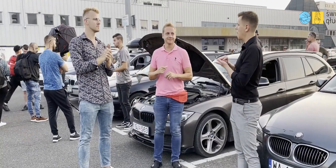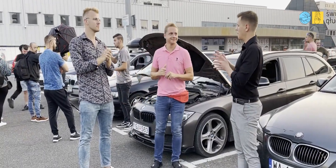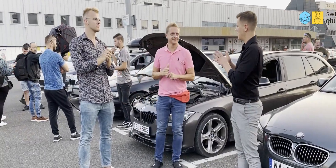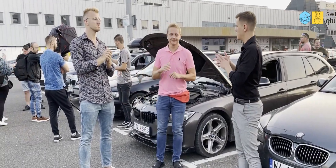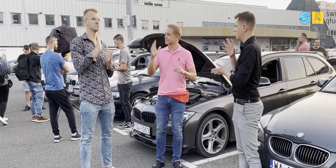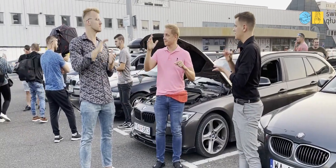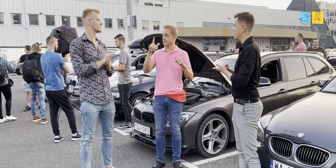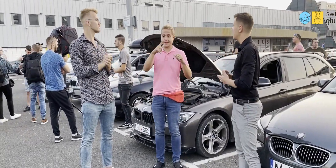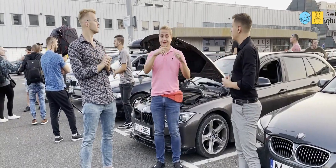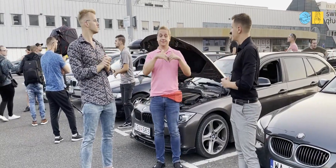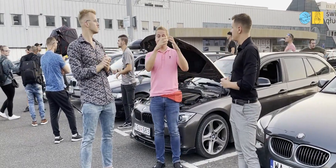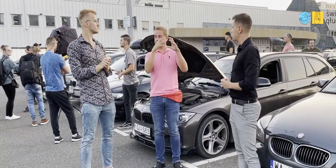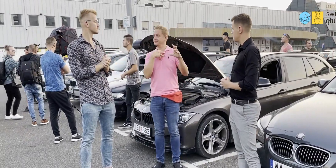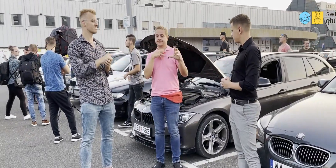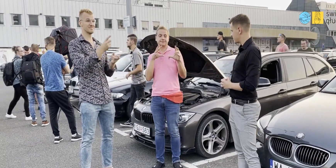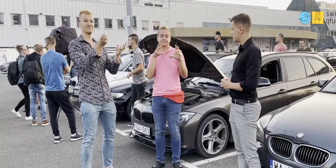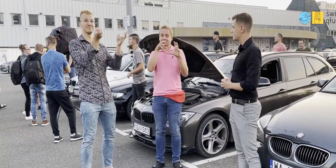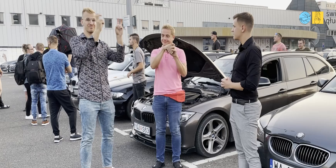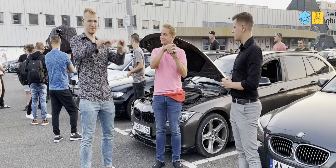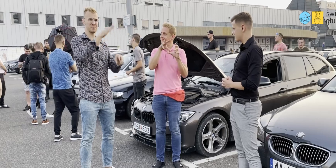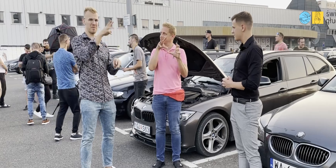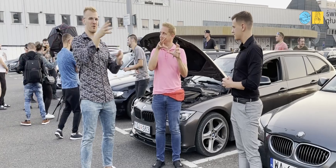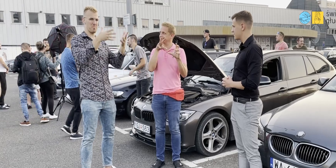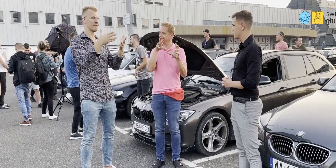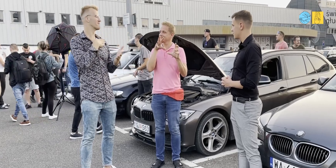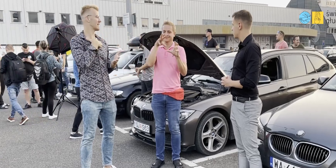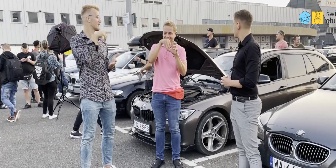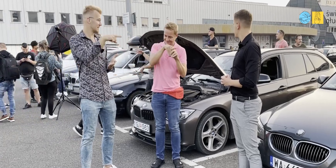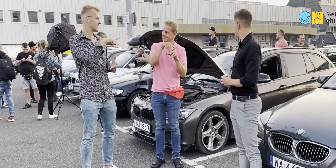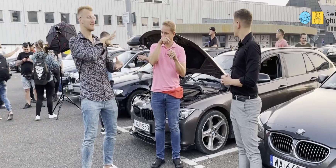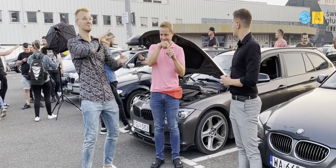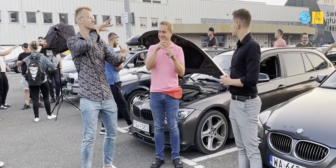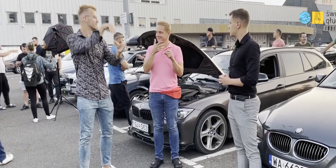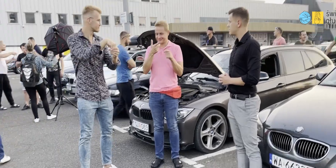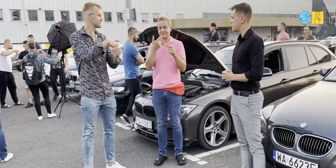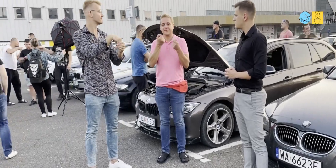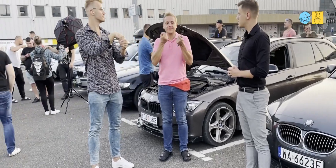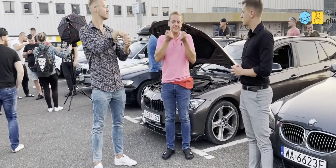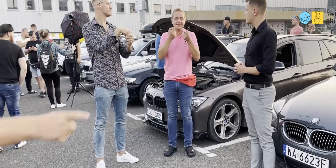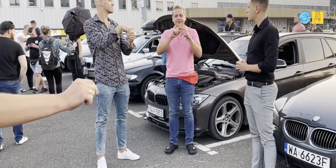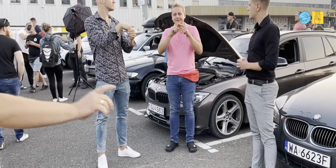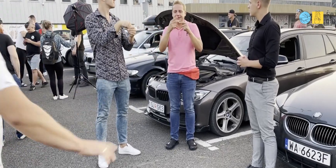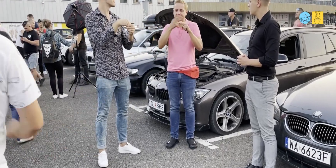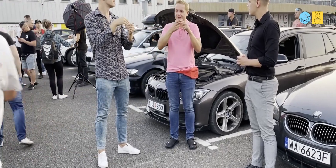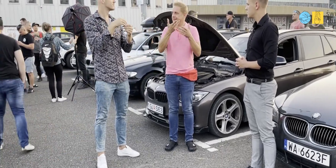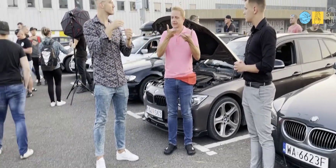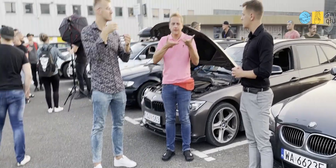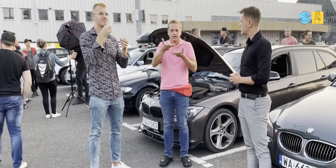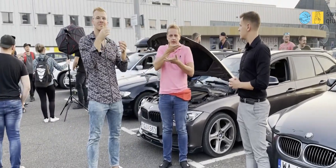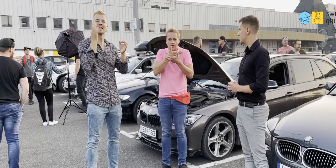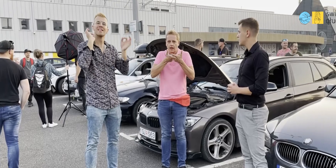it became a forum to exchange knowledge